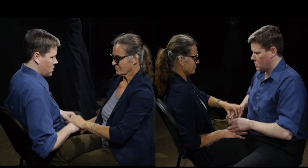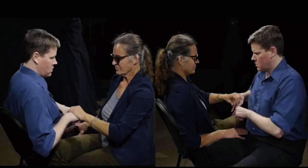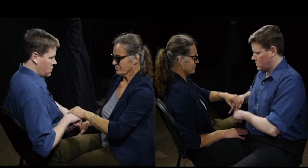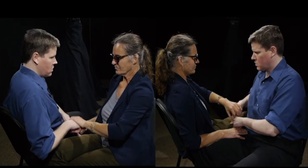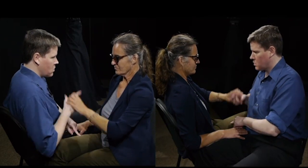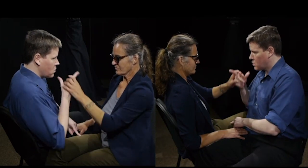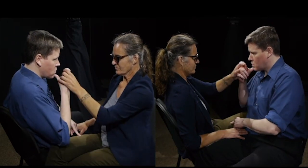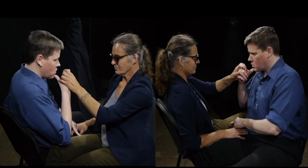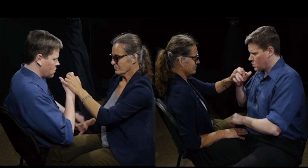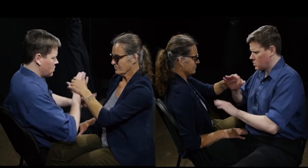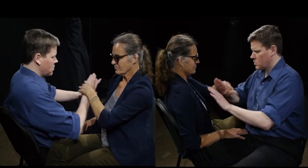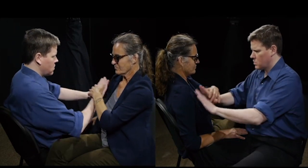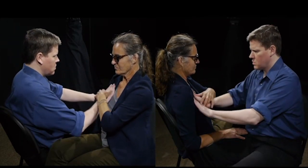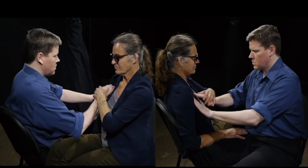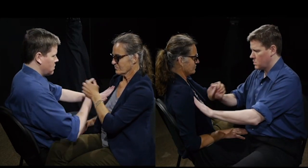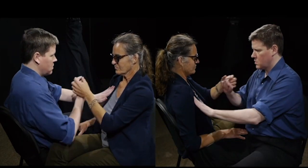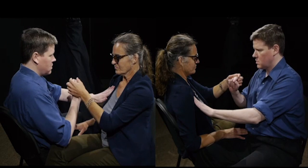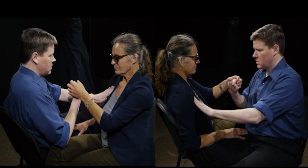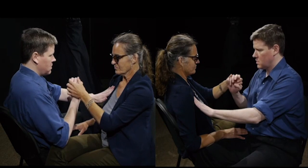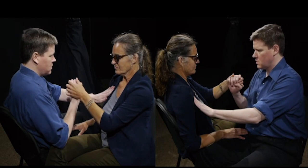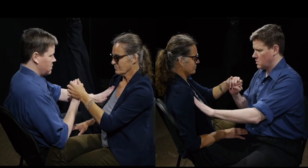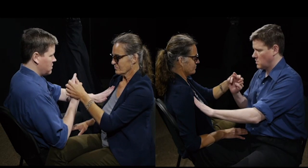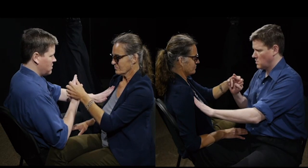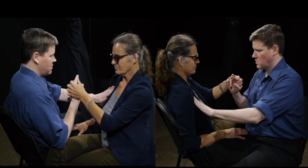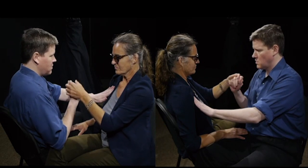[John] There are two authors of the study we are discussing today.